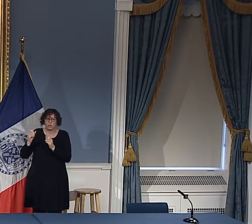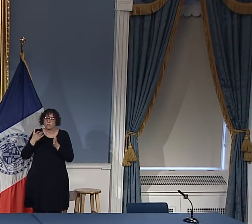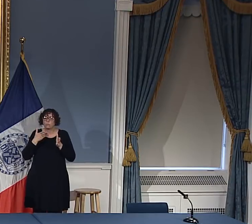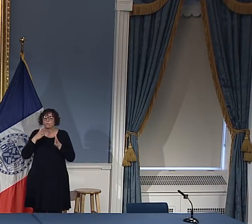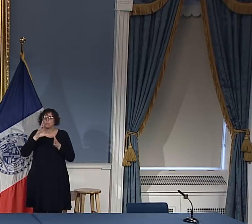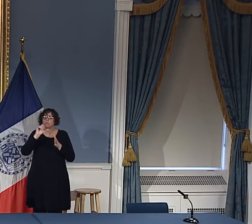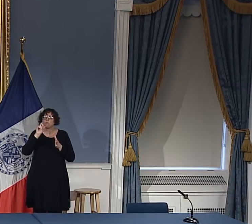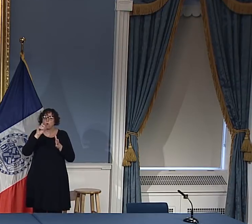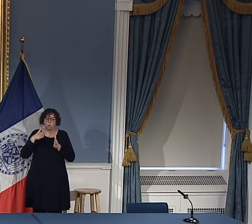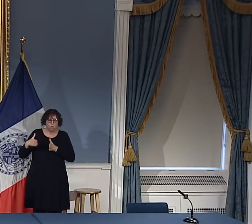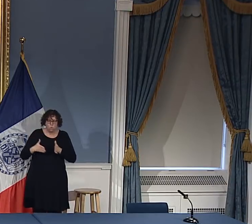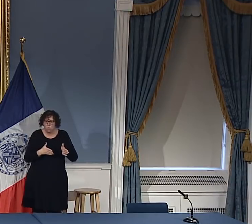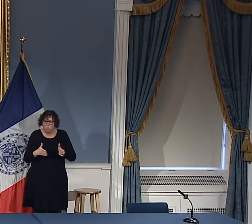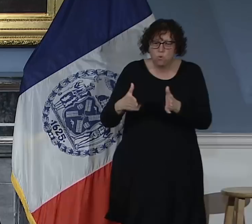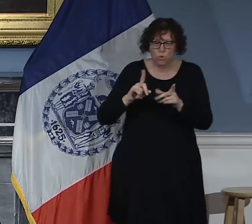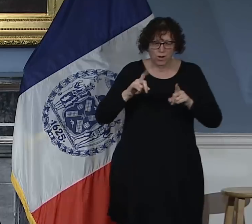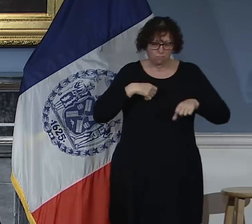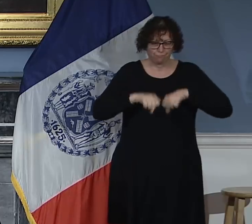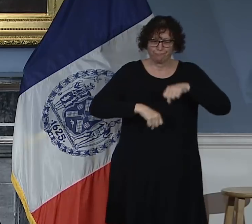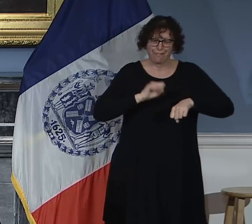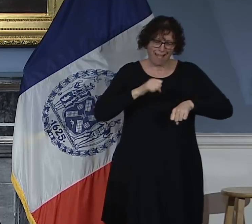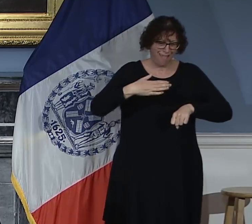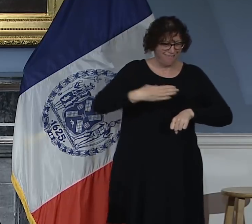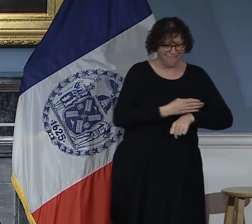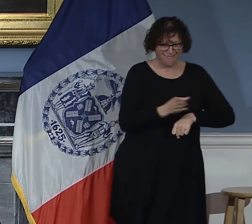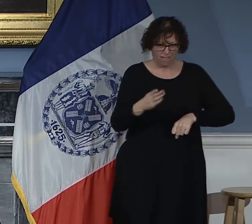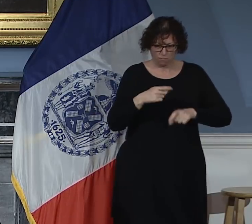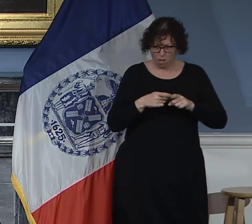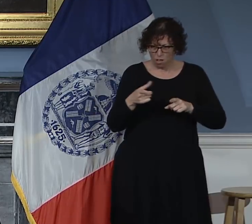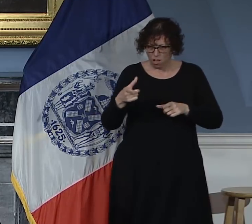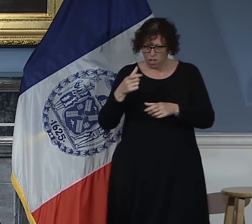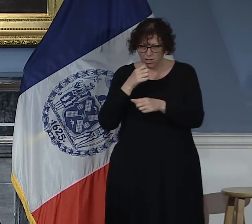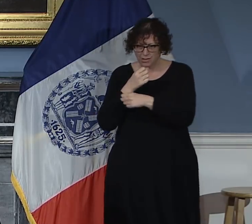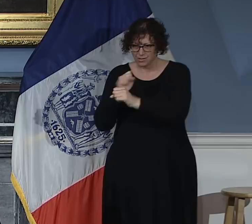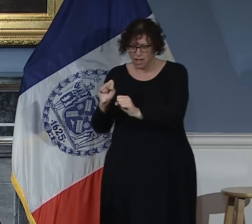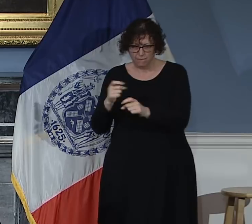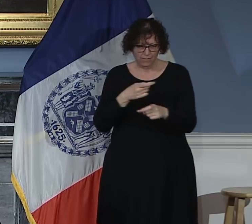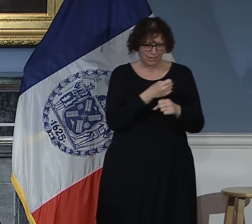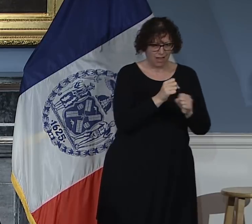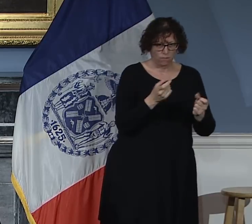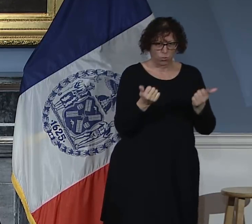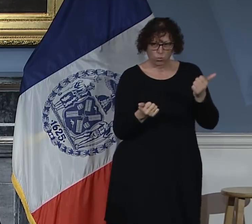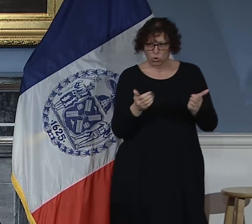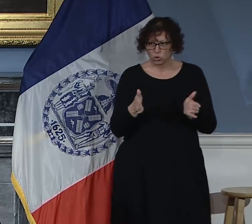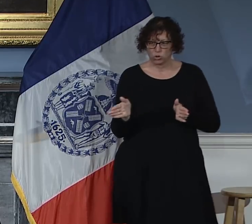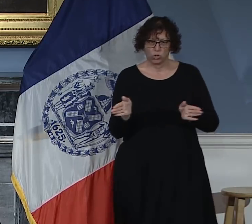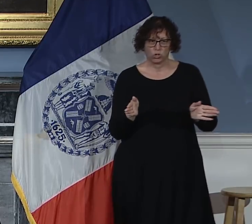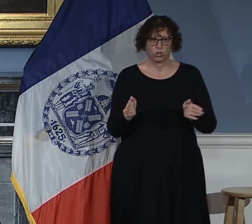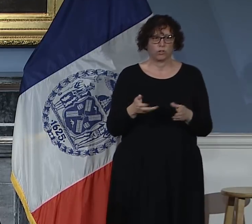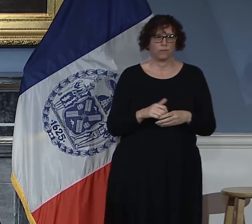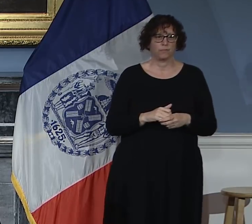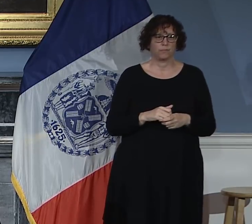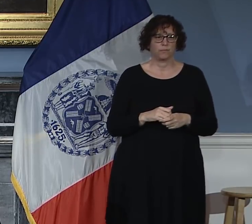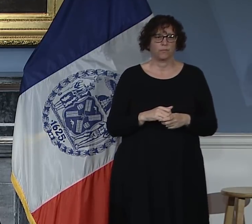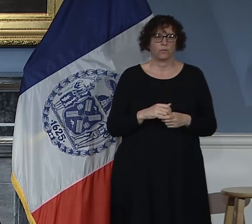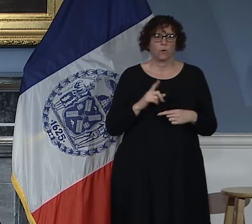THE MANHATTAN PRIESDETN TO PROVIDE THOSE SAFE ROUTES. WHEN WILL YOU ACT ON THIS? THE FIRST I